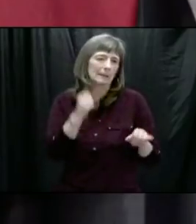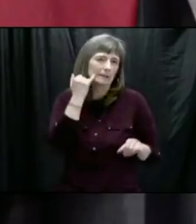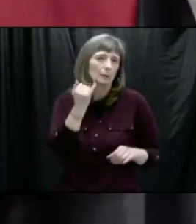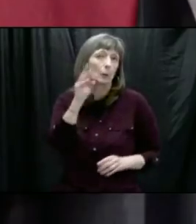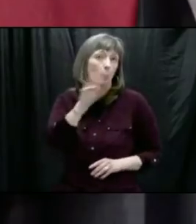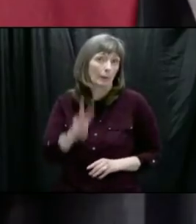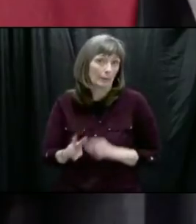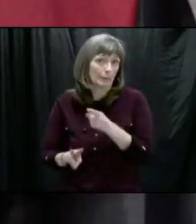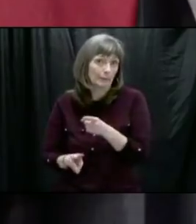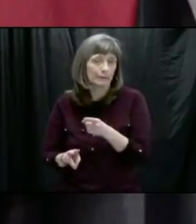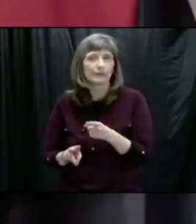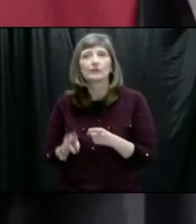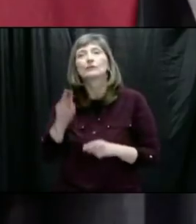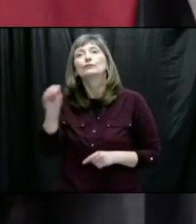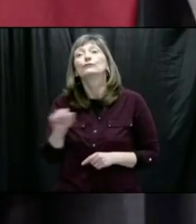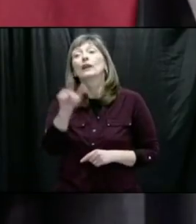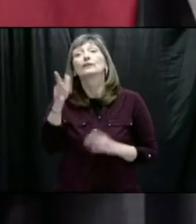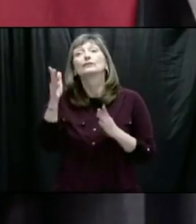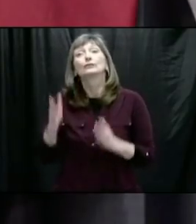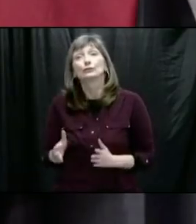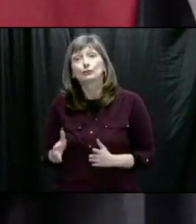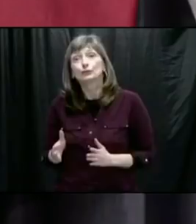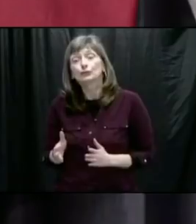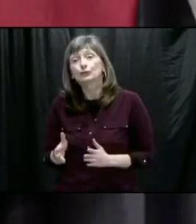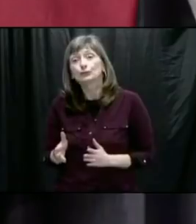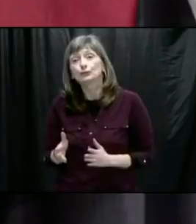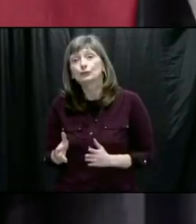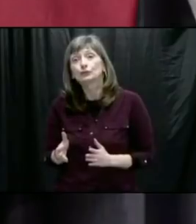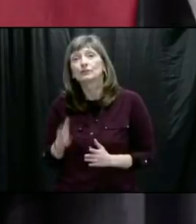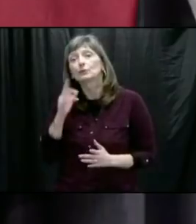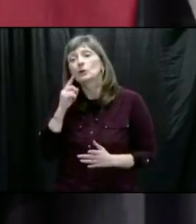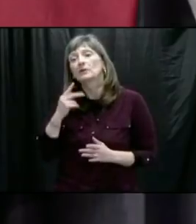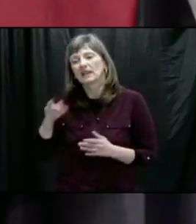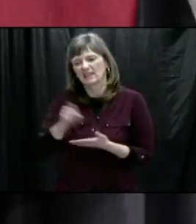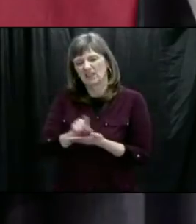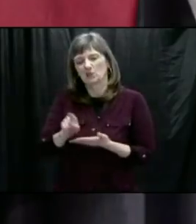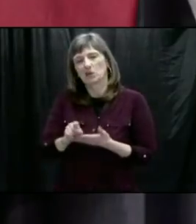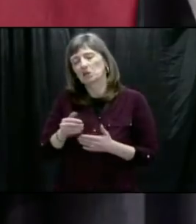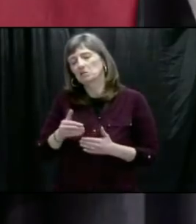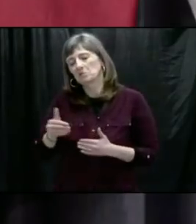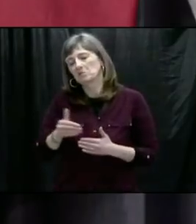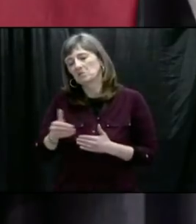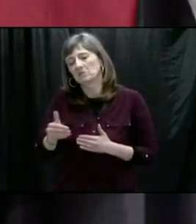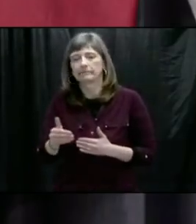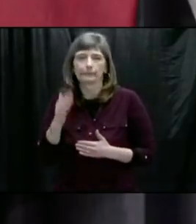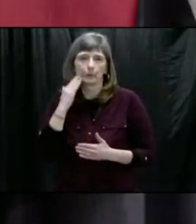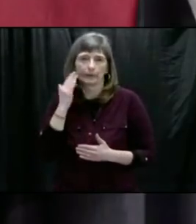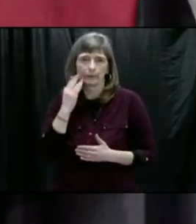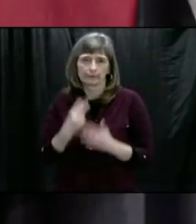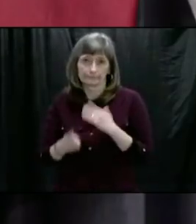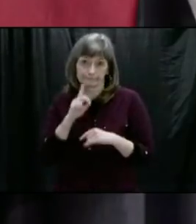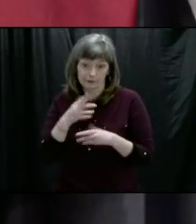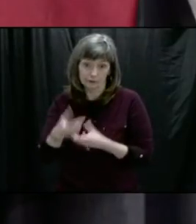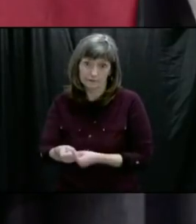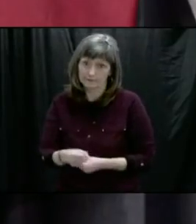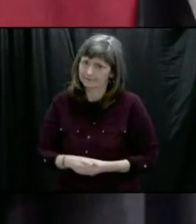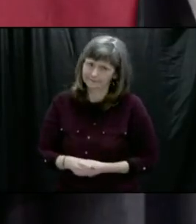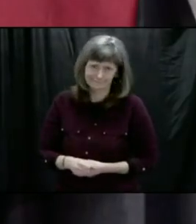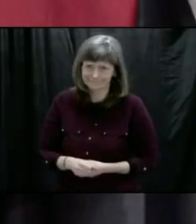DELAY FORECAST. A DRAW A WEATHER ANALOGY. EVERYBODY IN NEWFOUNDLAND AND LABRADOR LOOKS AT THE WEATHER